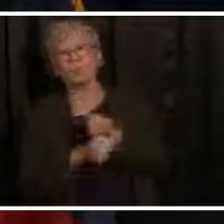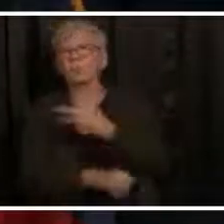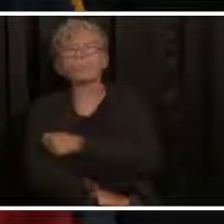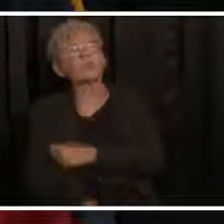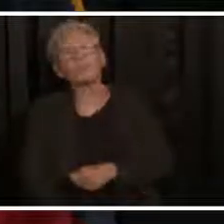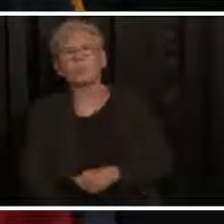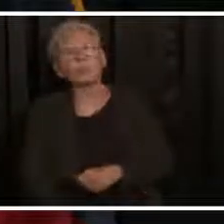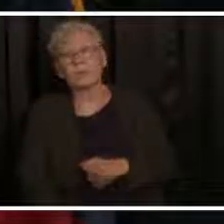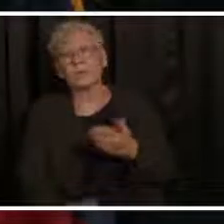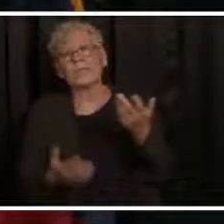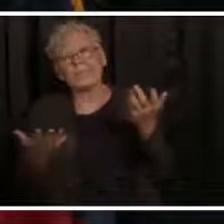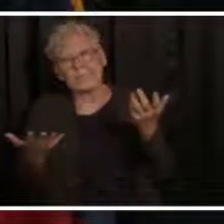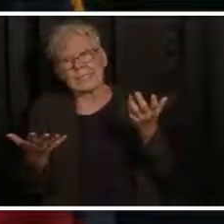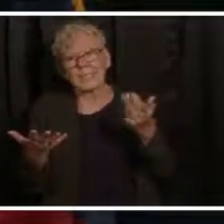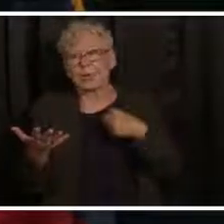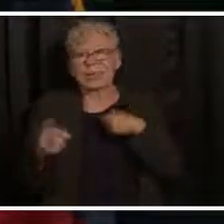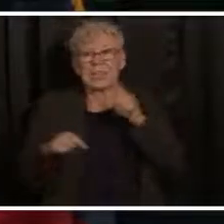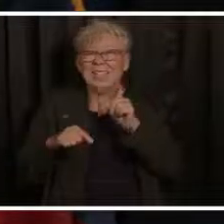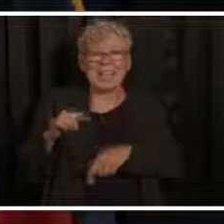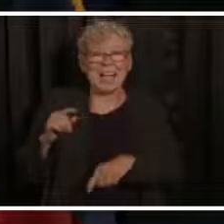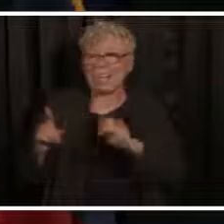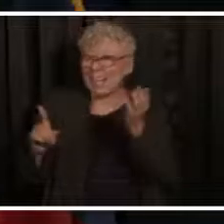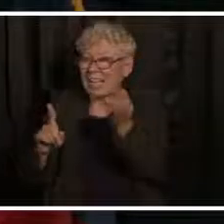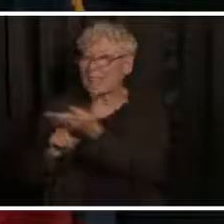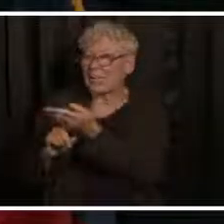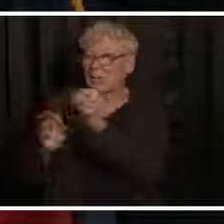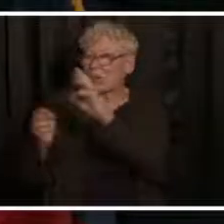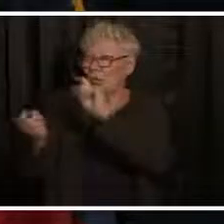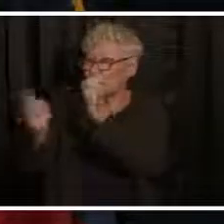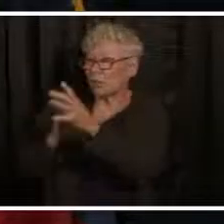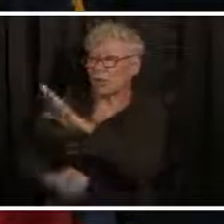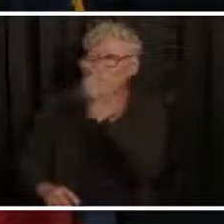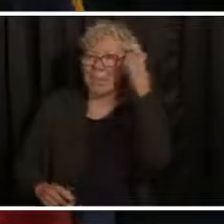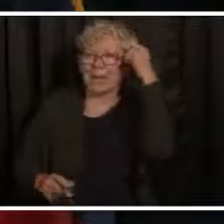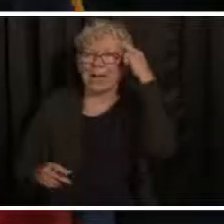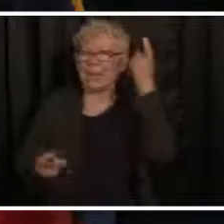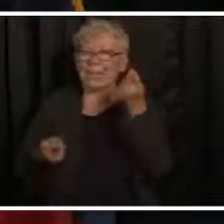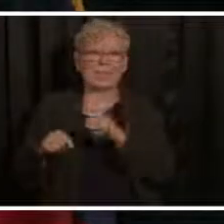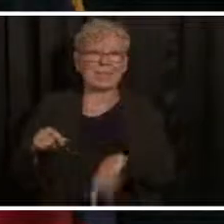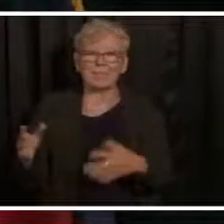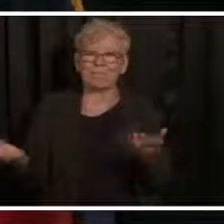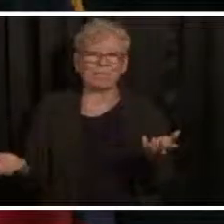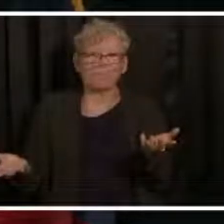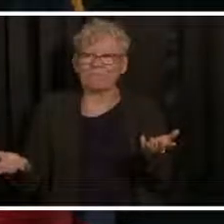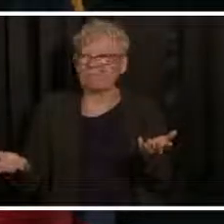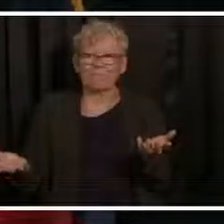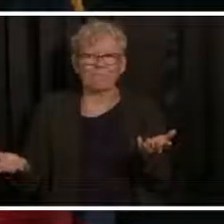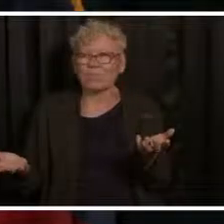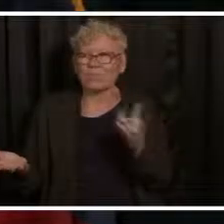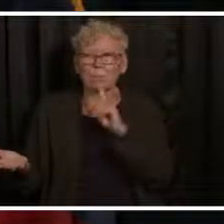changing their minds. There's just a big gap between the 71% who have it. Let's call it